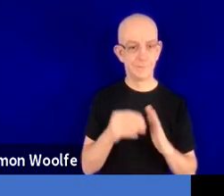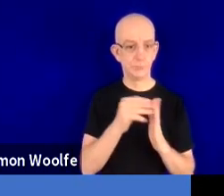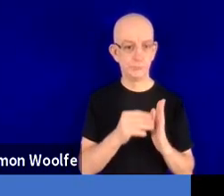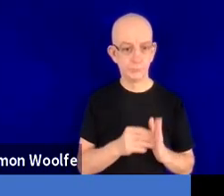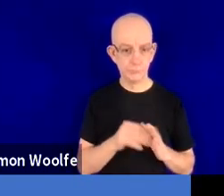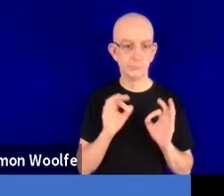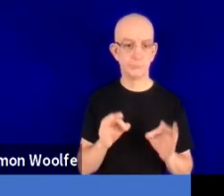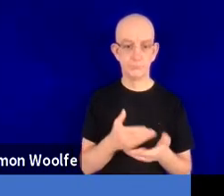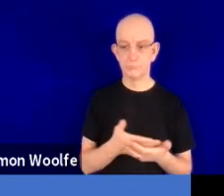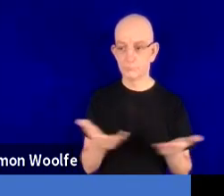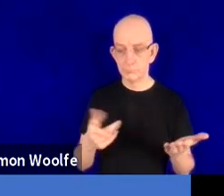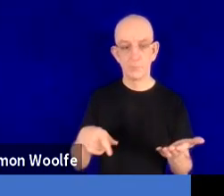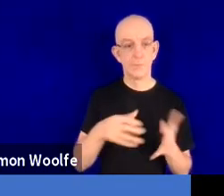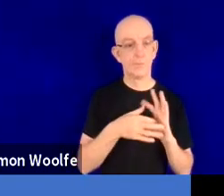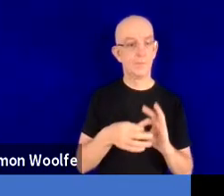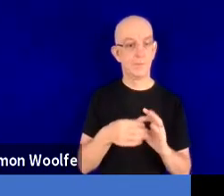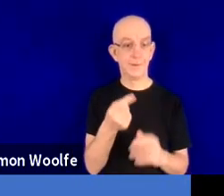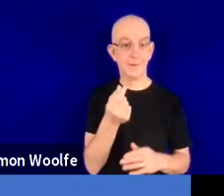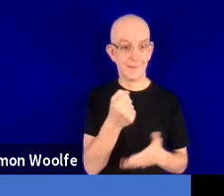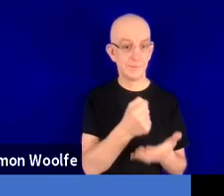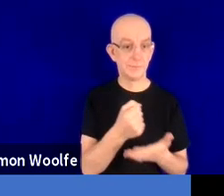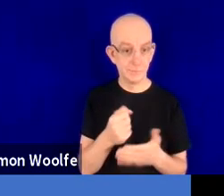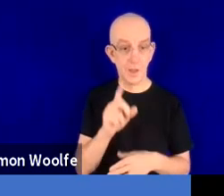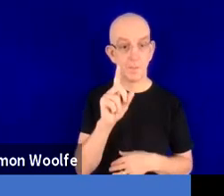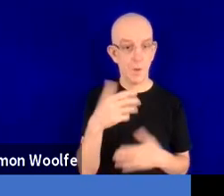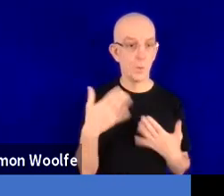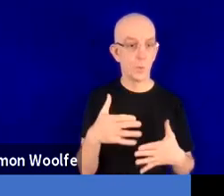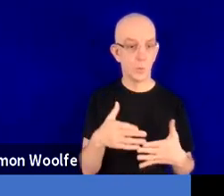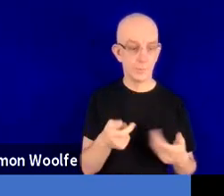Another issue beyond disability assessment that we talked about is disability cost